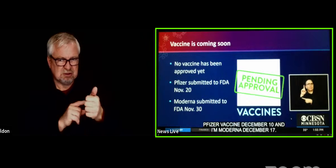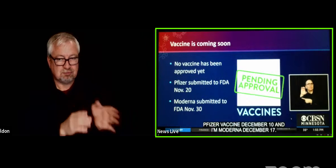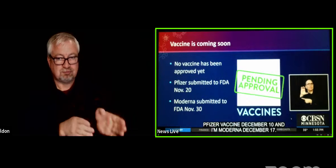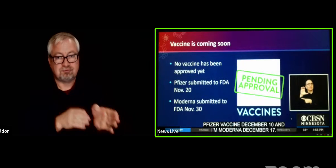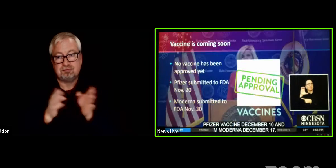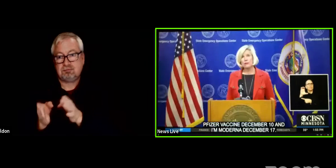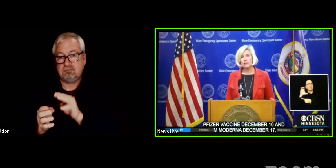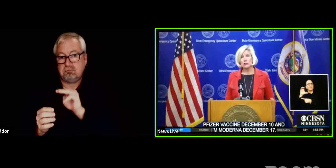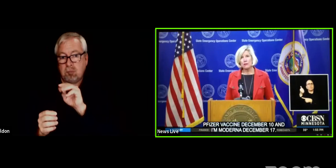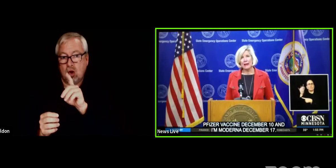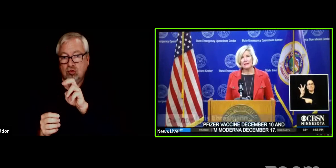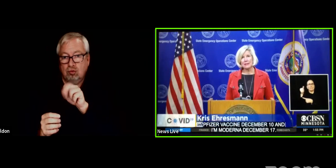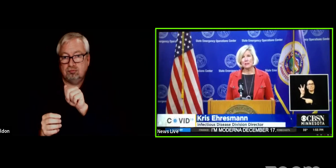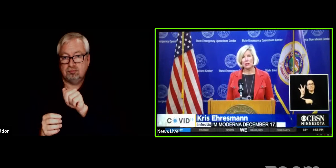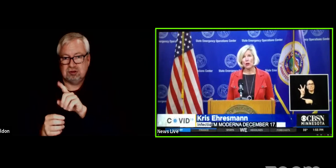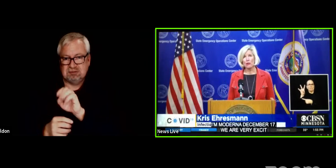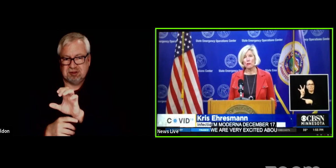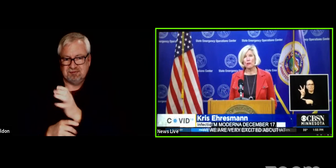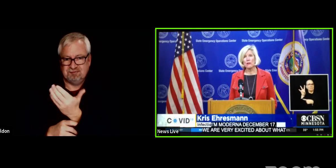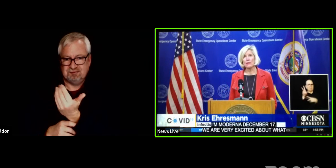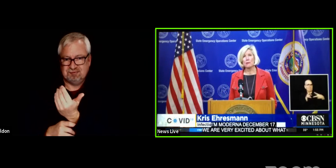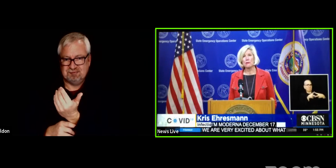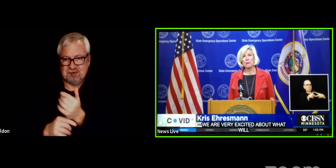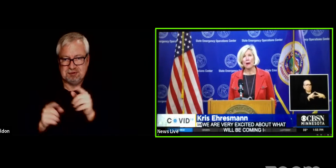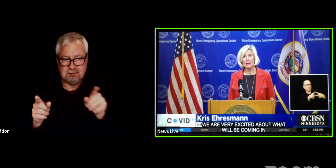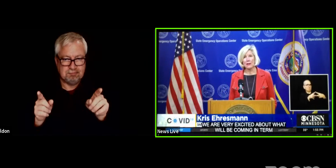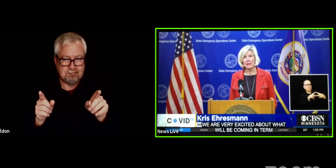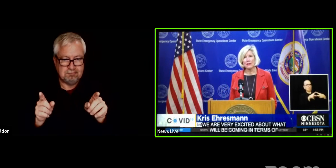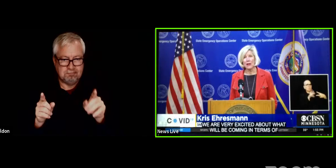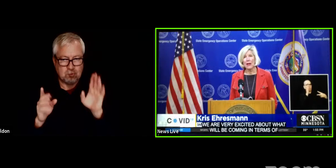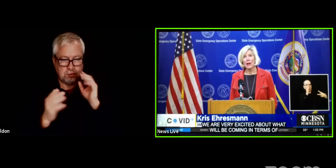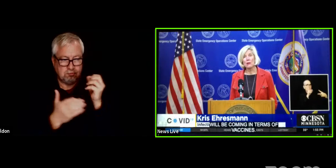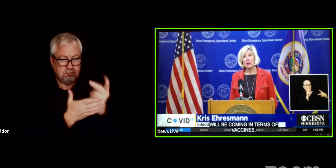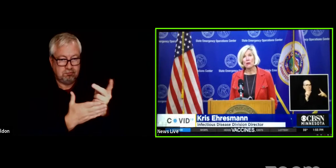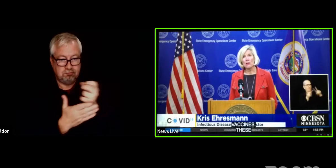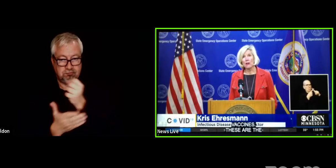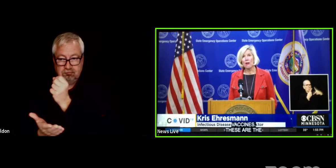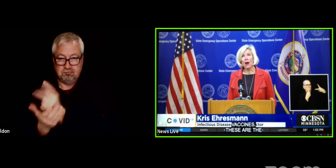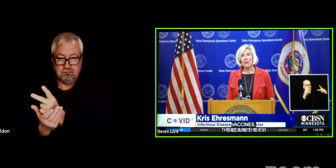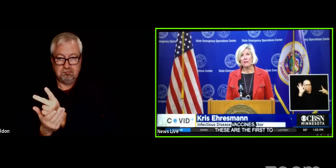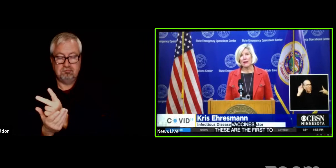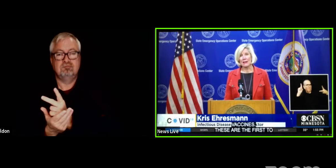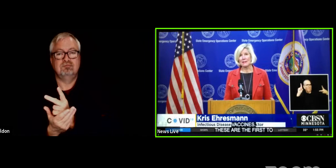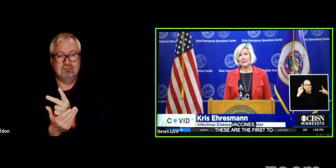THESE ARE THE FIRST TWO VACCINES TO GO THROUGH THIS APPROVAL PROCESS AND WE KNOW THAT THERE ARE OTHER VACCINES